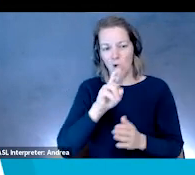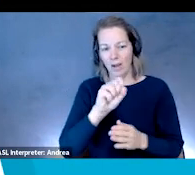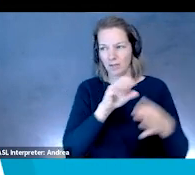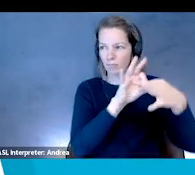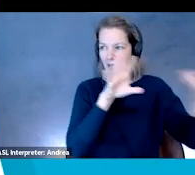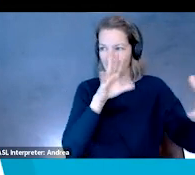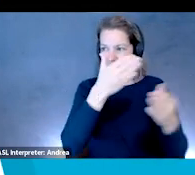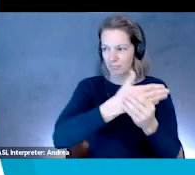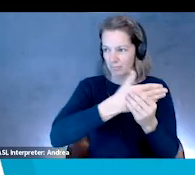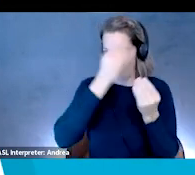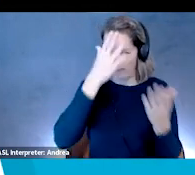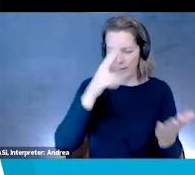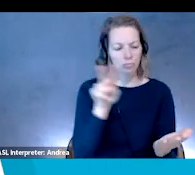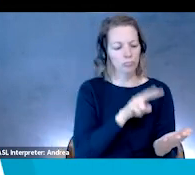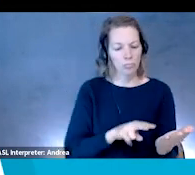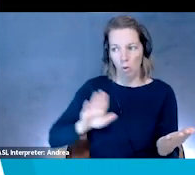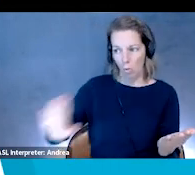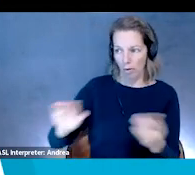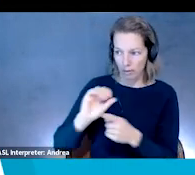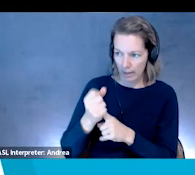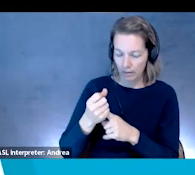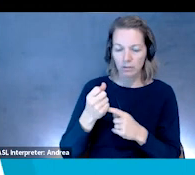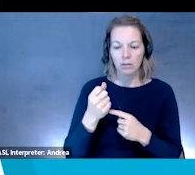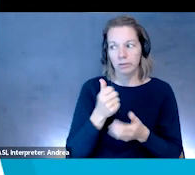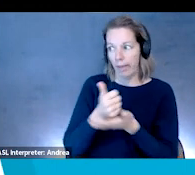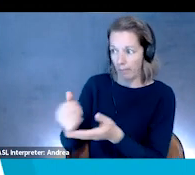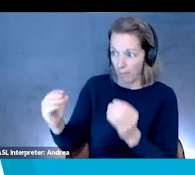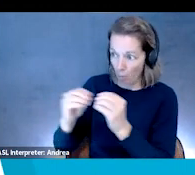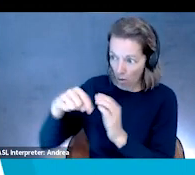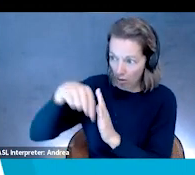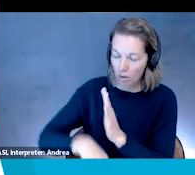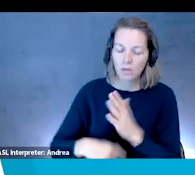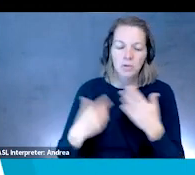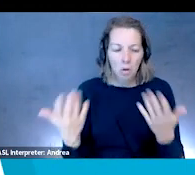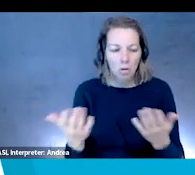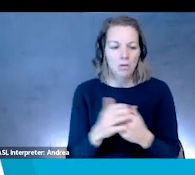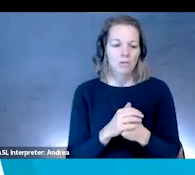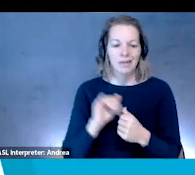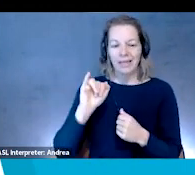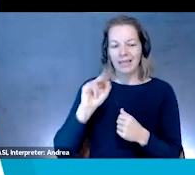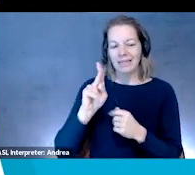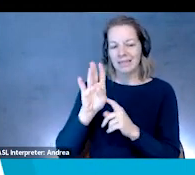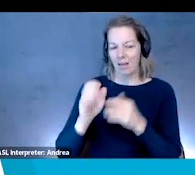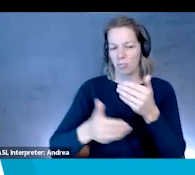CASES WHERE WE'LL INITIALLY ASK FOR THE